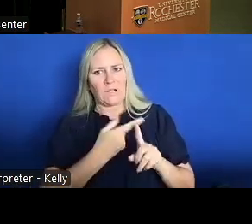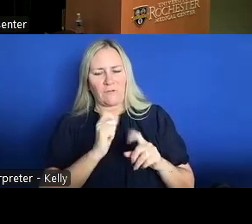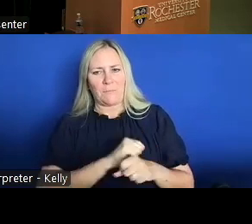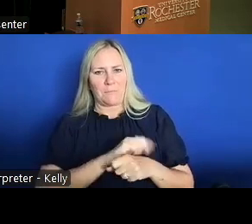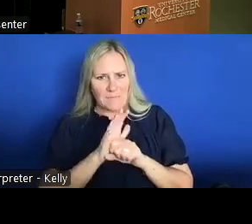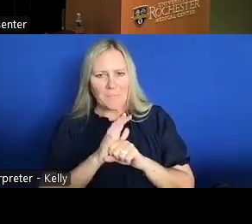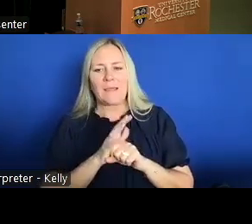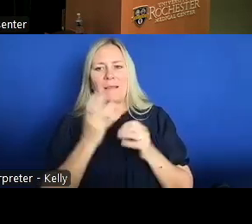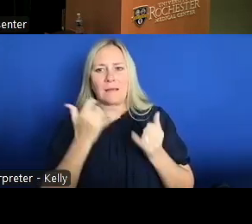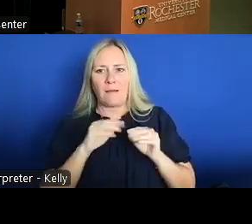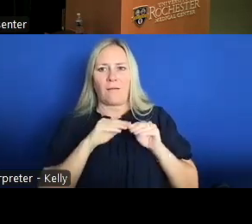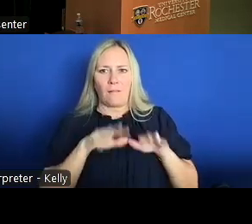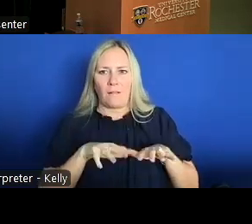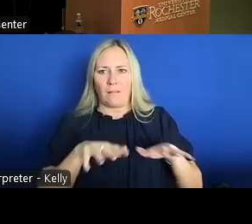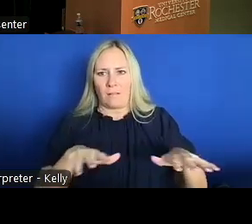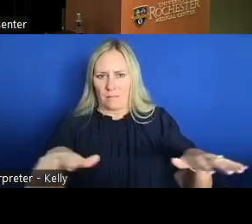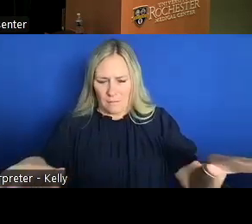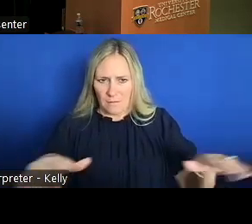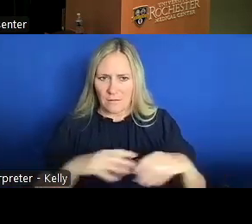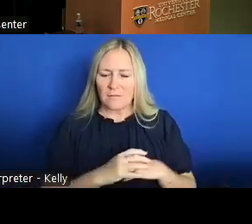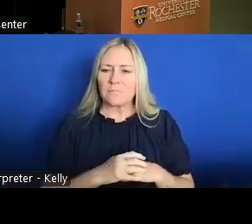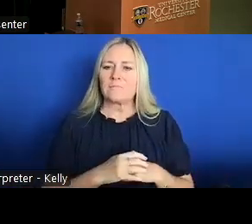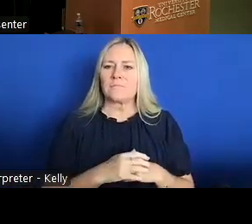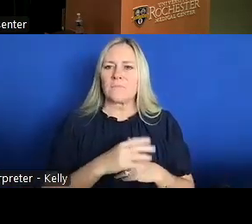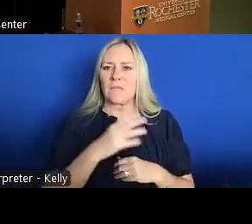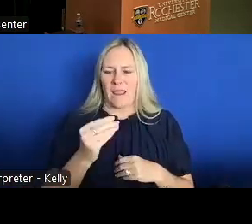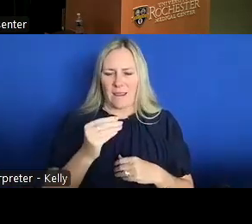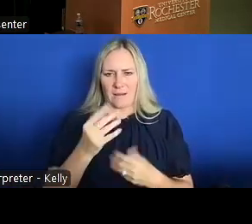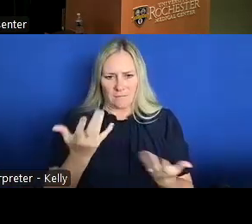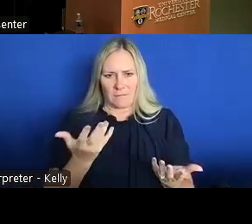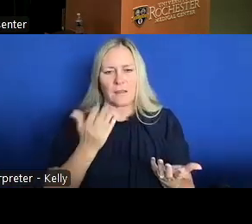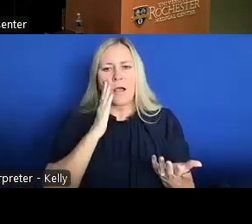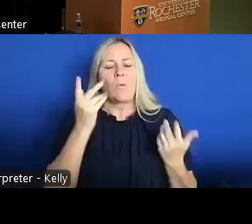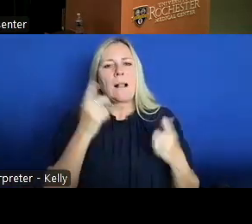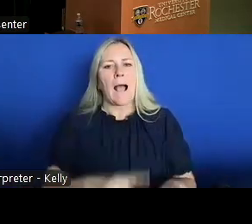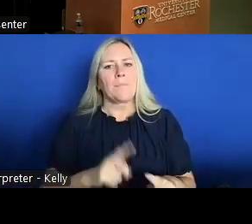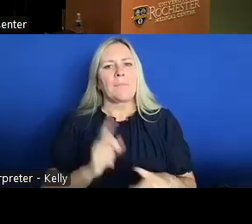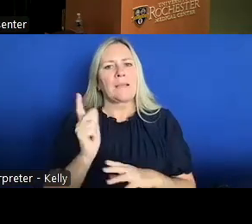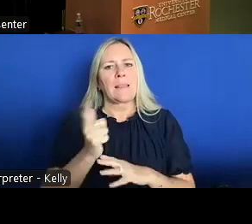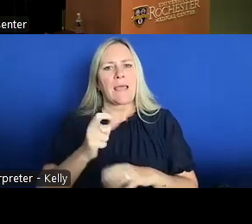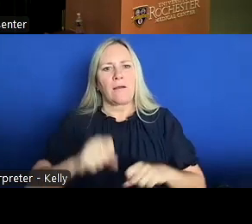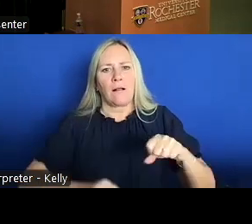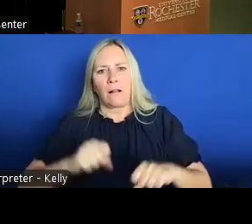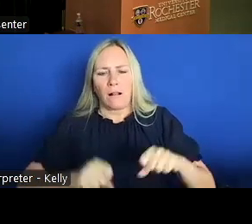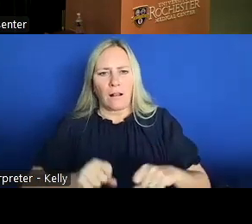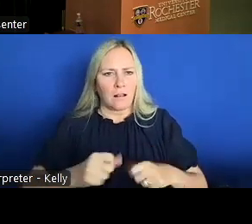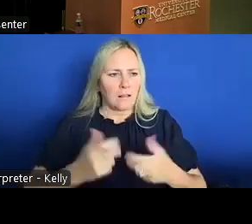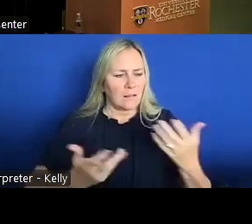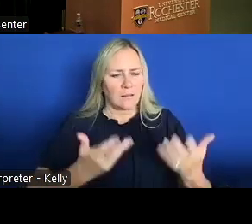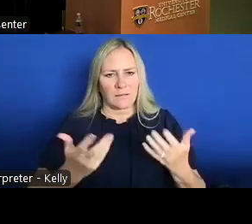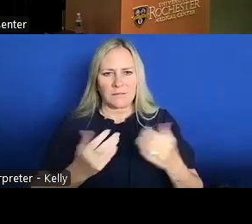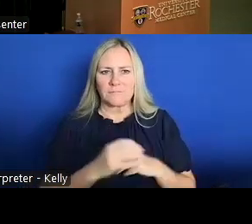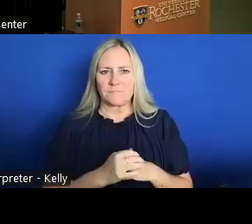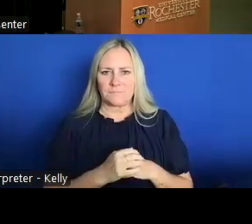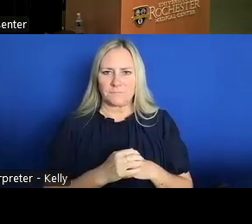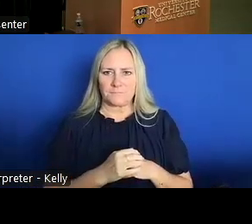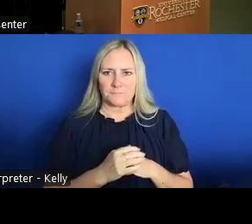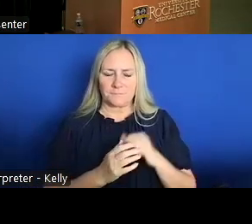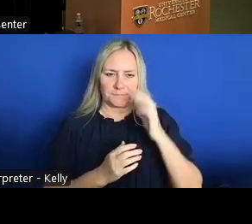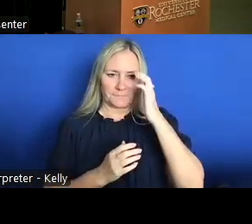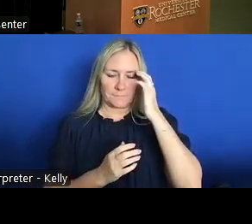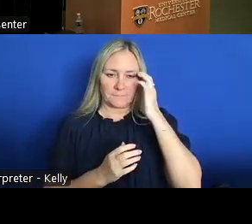but also of the uncertainty uh that lies ahead uhoh hit the wrong one there we go so I want to